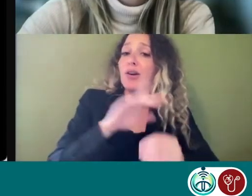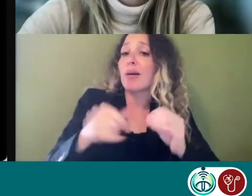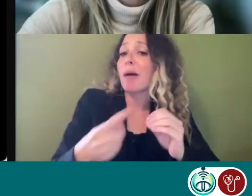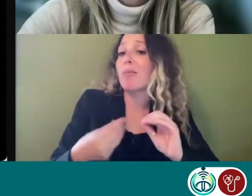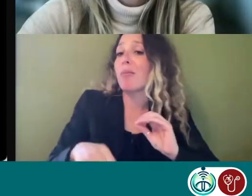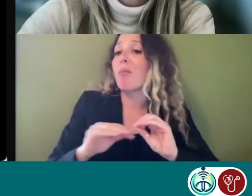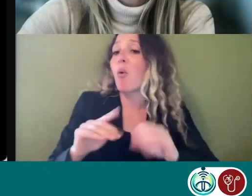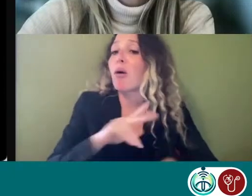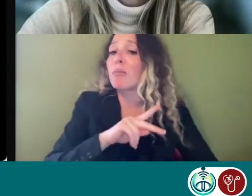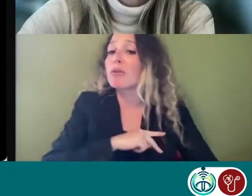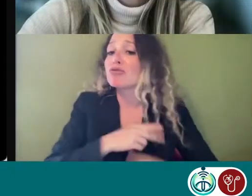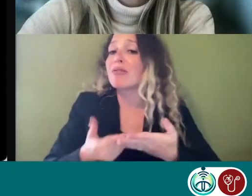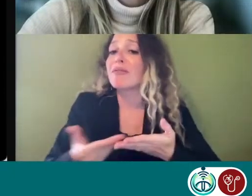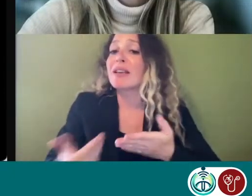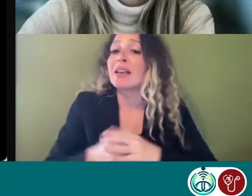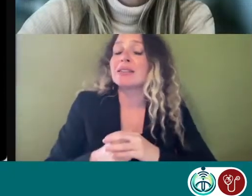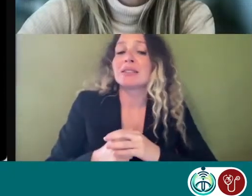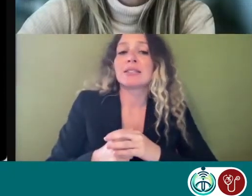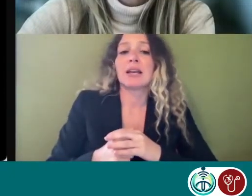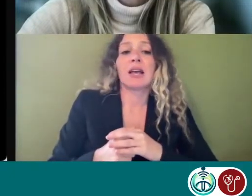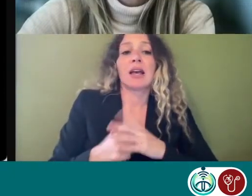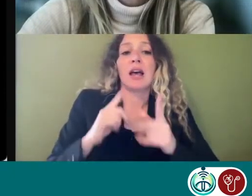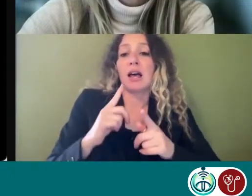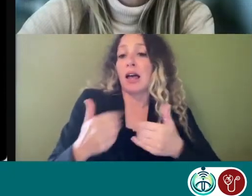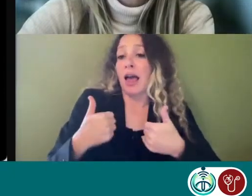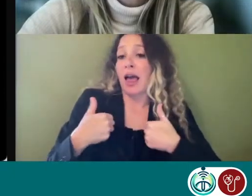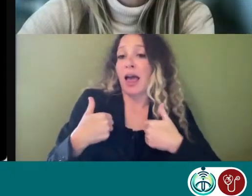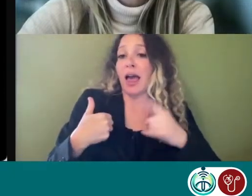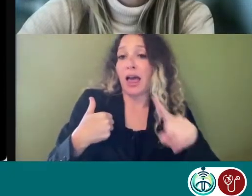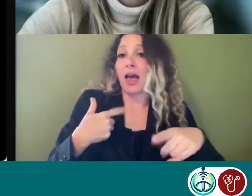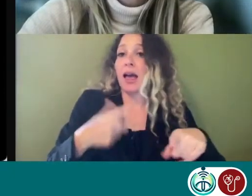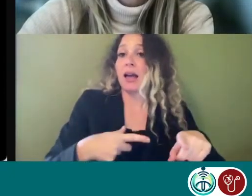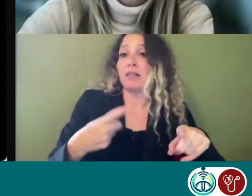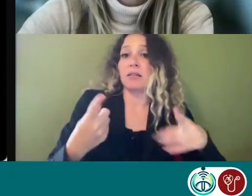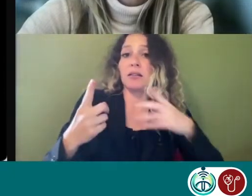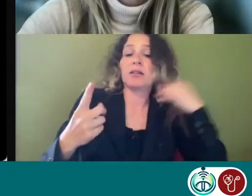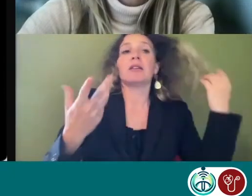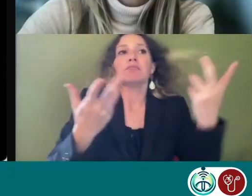got the next plan and birth control implant in, so I could talk to her about what to expect.